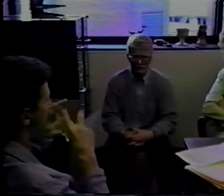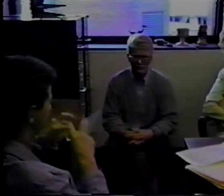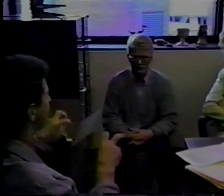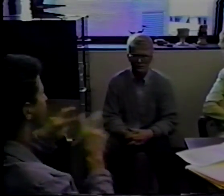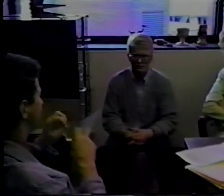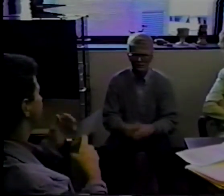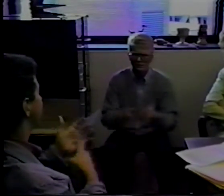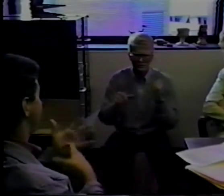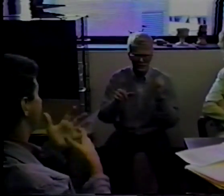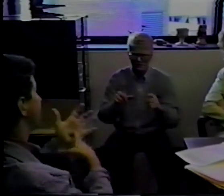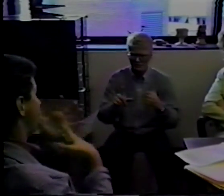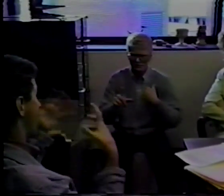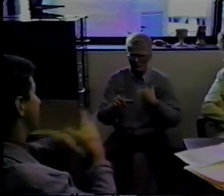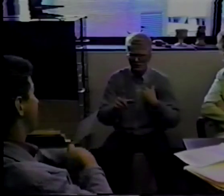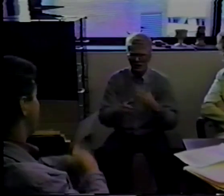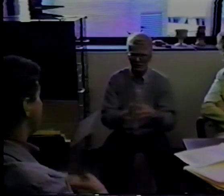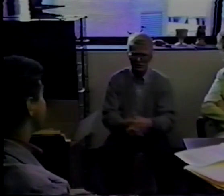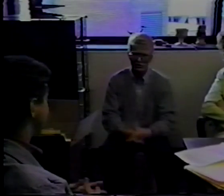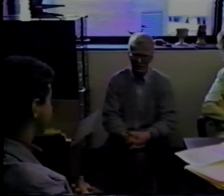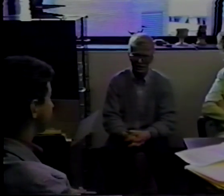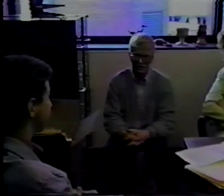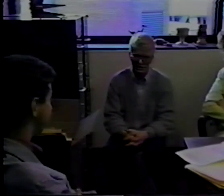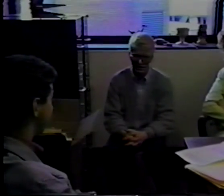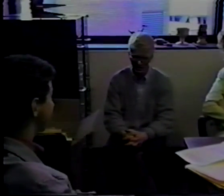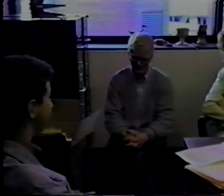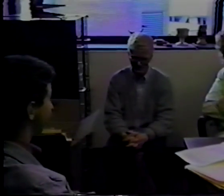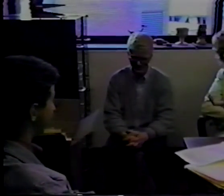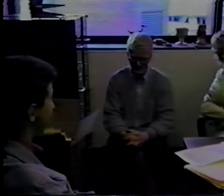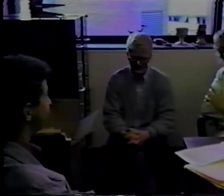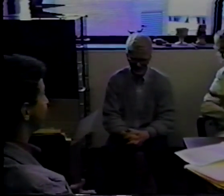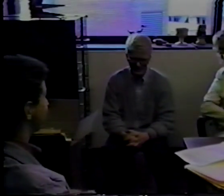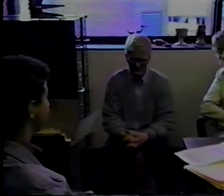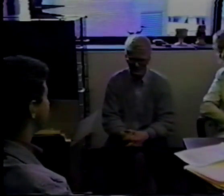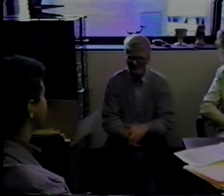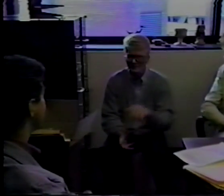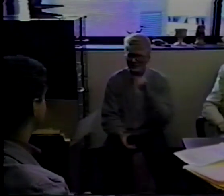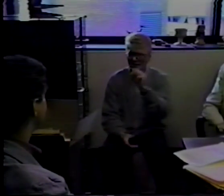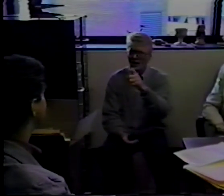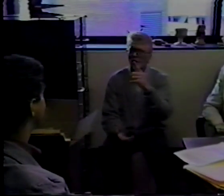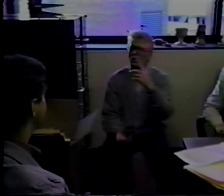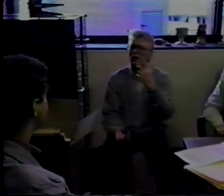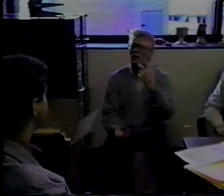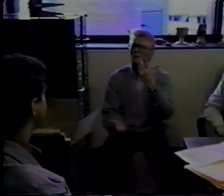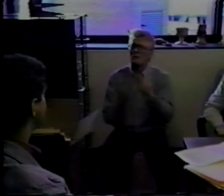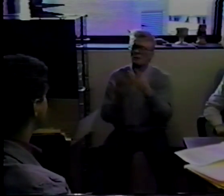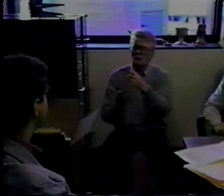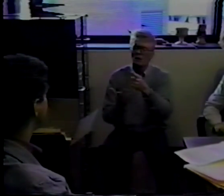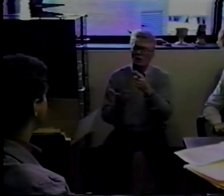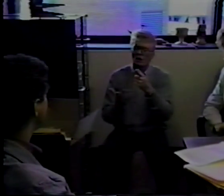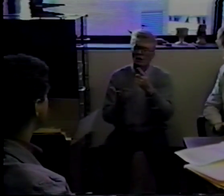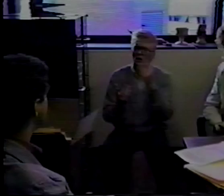there must be. Interpreter: I mean it's going to take a lot of time Professor: or just thinking about it maybe you know what I what seems